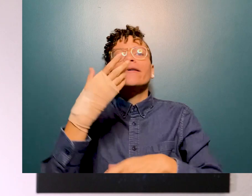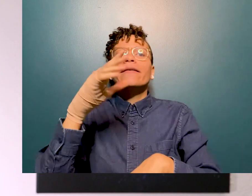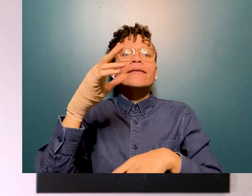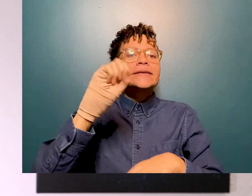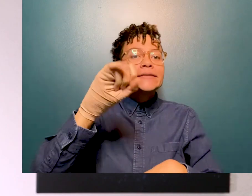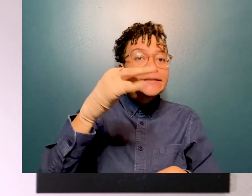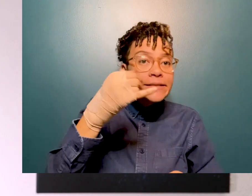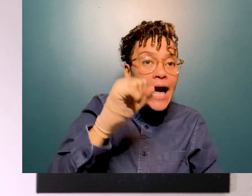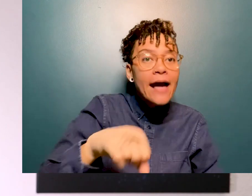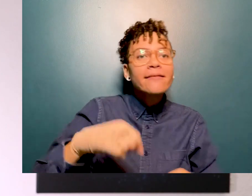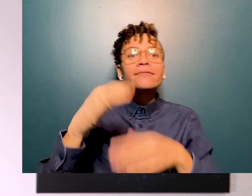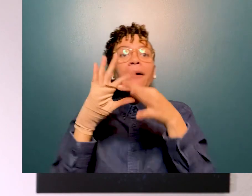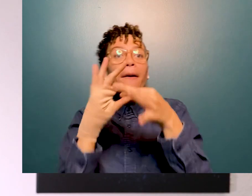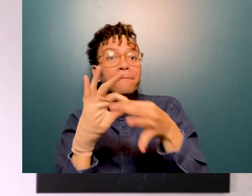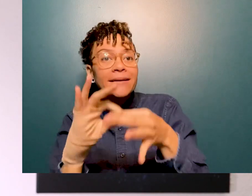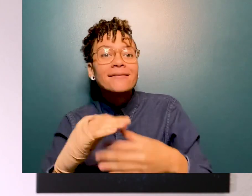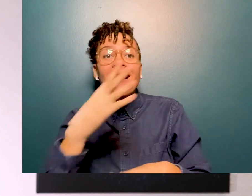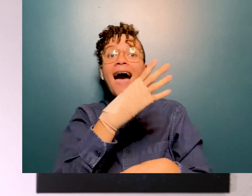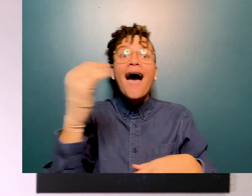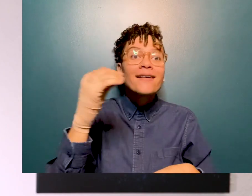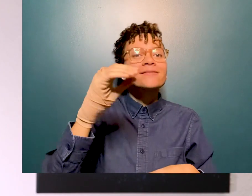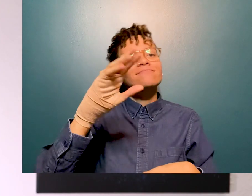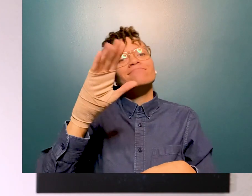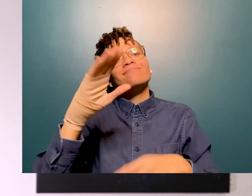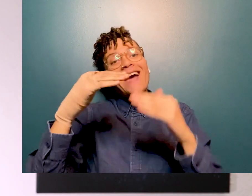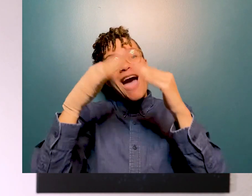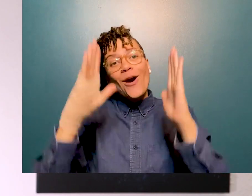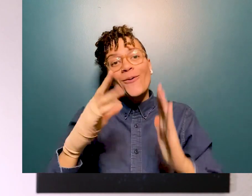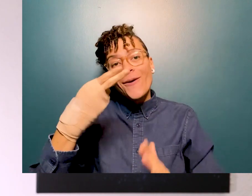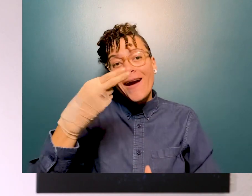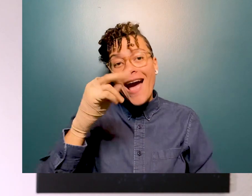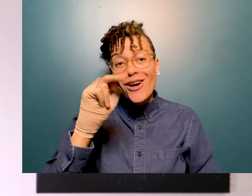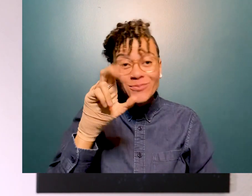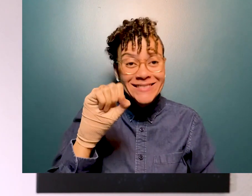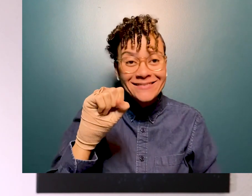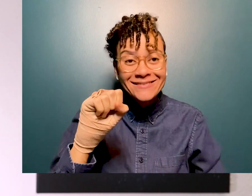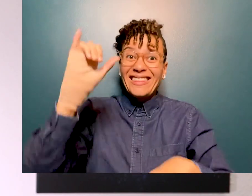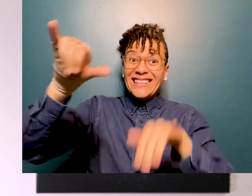That system seems to have originated around the first century BCE, and for about the first